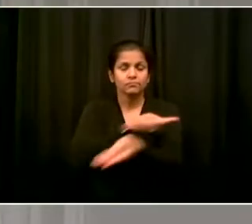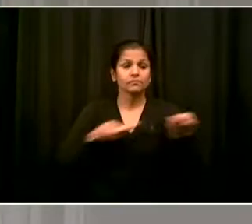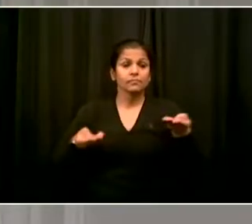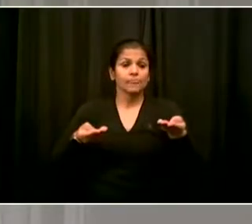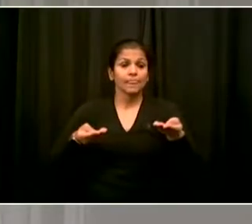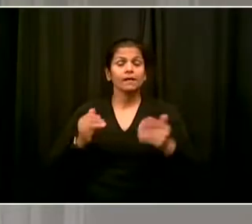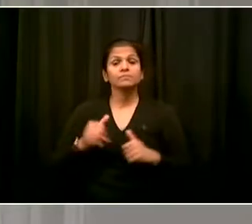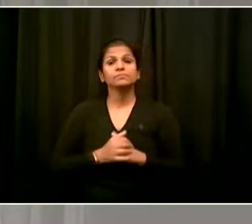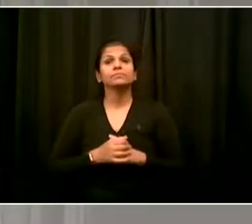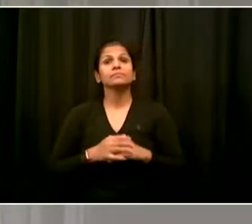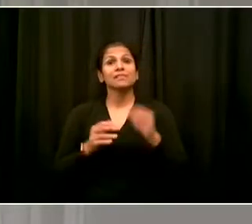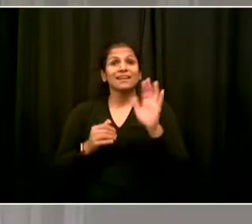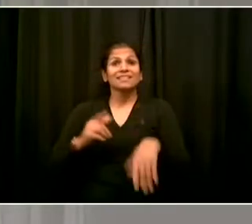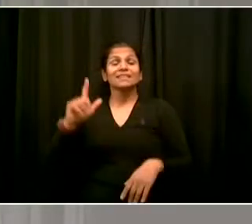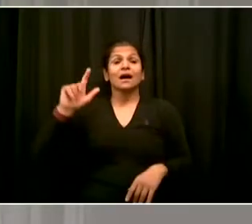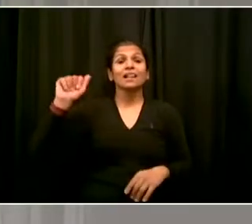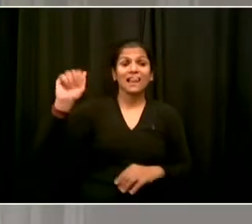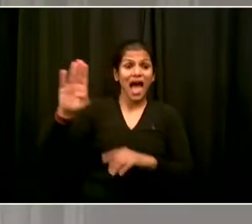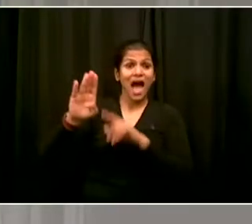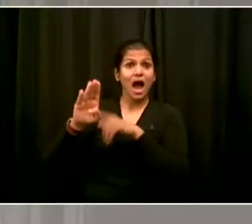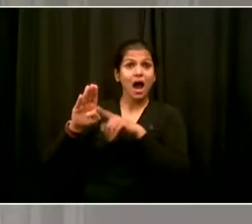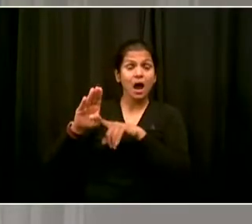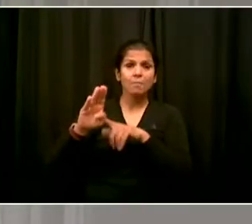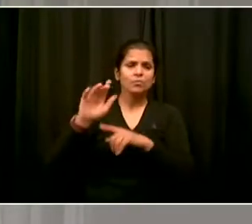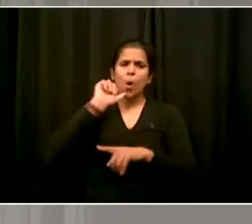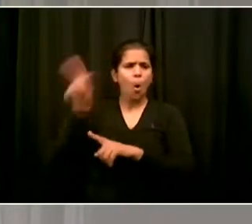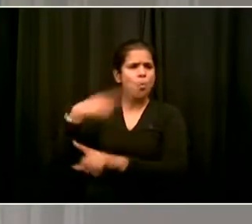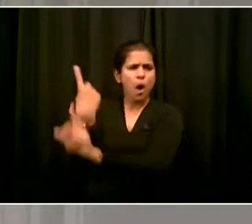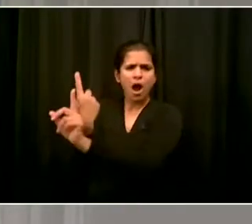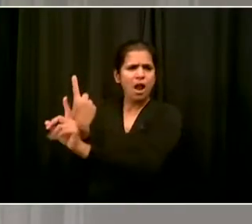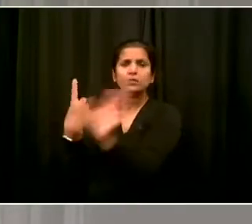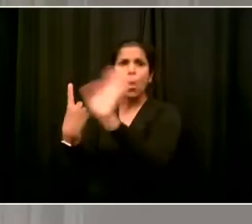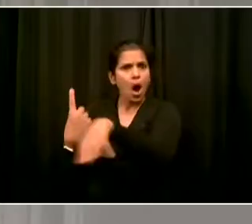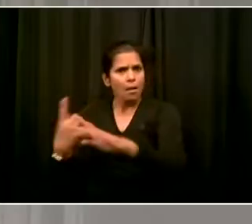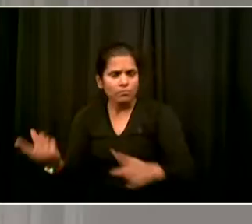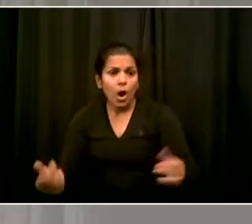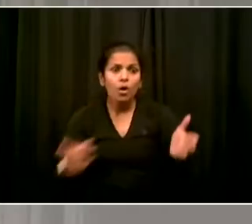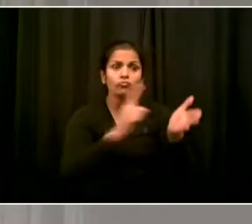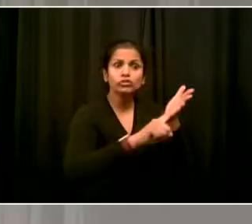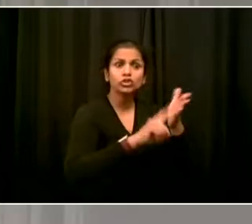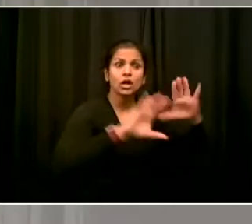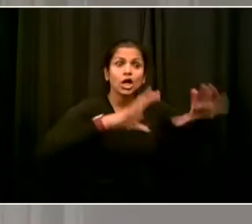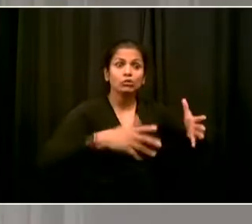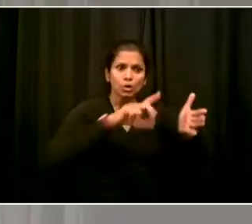THE PANDEMIC RESPONSE INSTITUTE IS AN OPPORTRTNUITY TO EXPAAND BEYOND LABORATORY WORK INTO